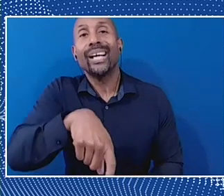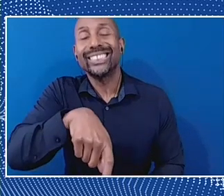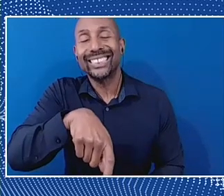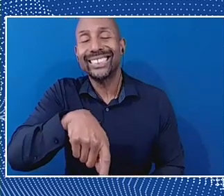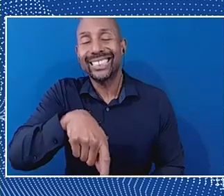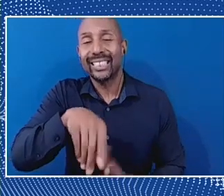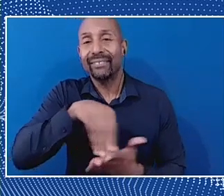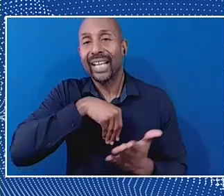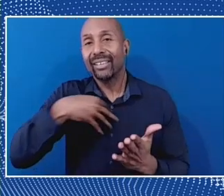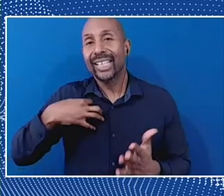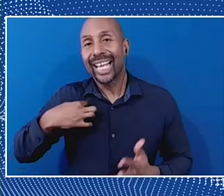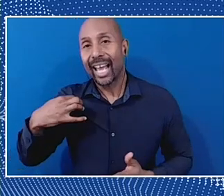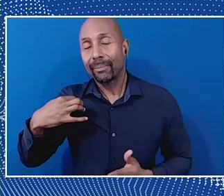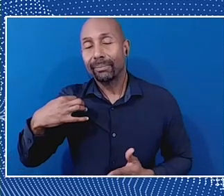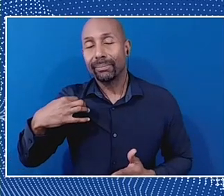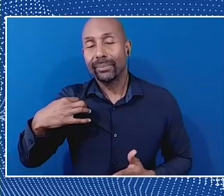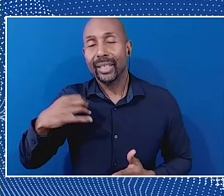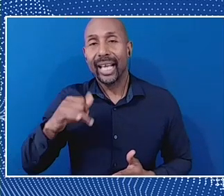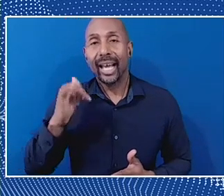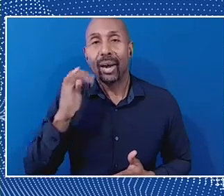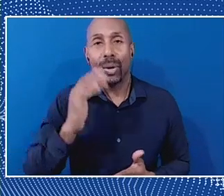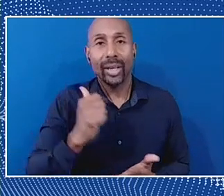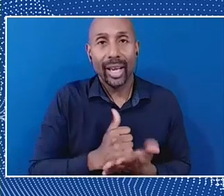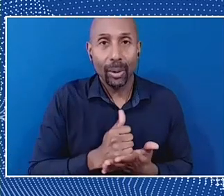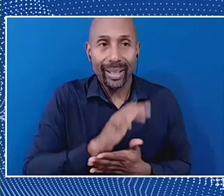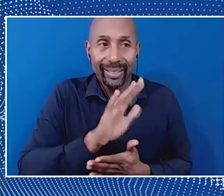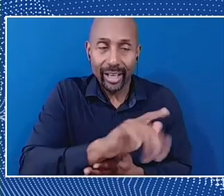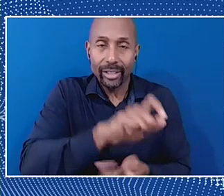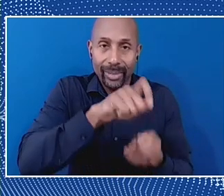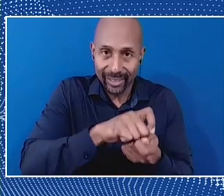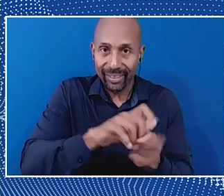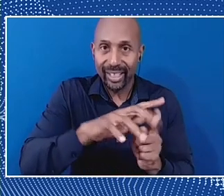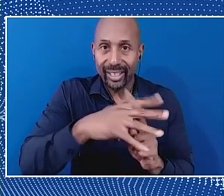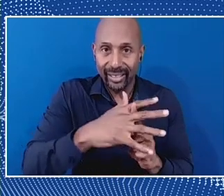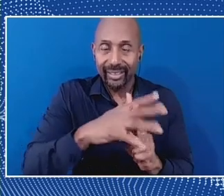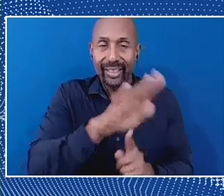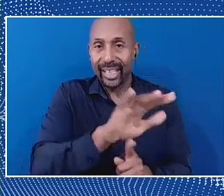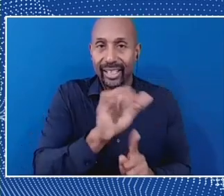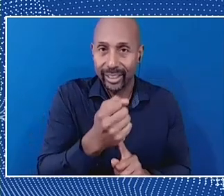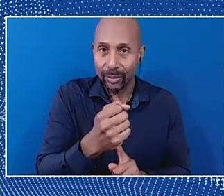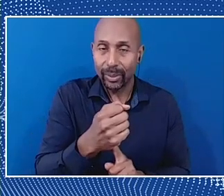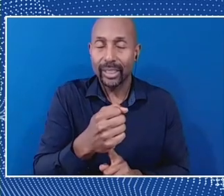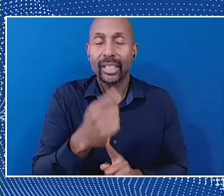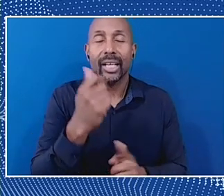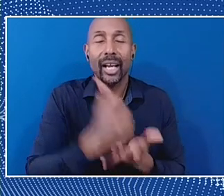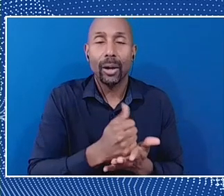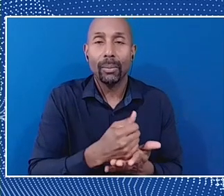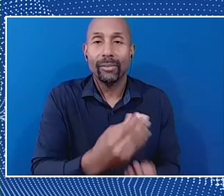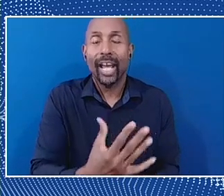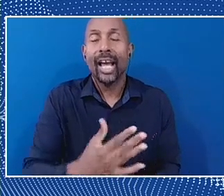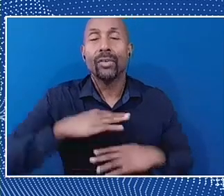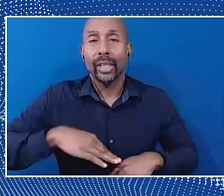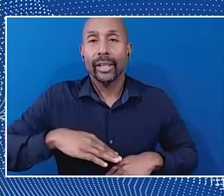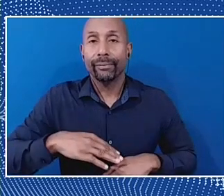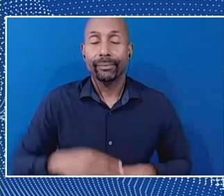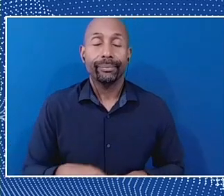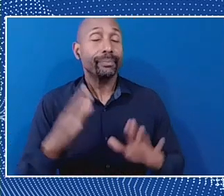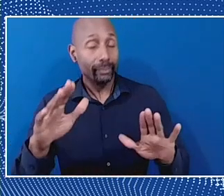help that borrower with some relief. But I would state that as the provision is currently stated, I don't think we want to